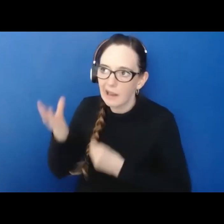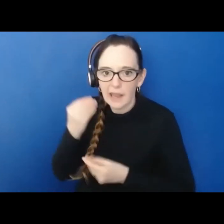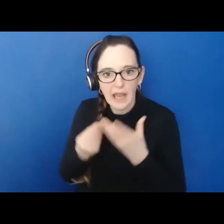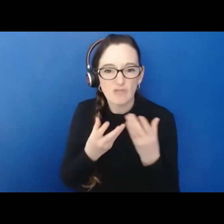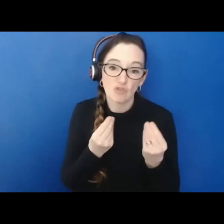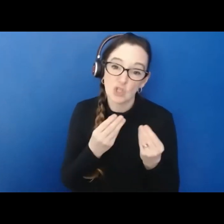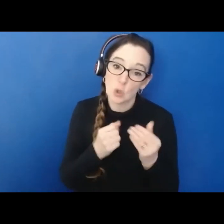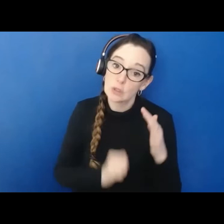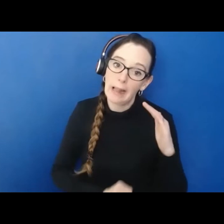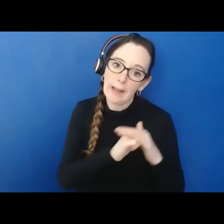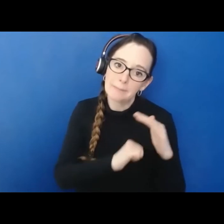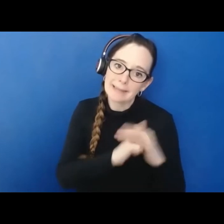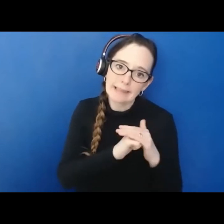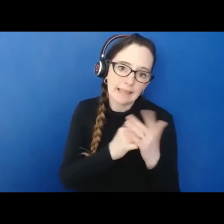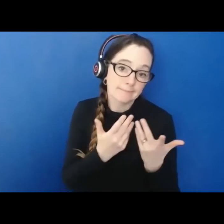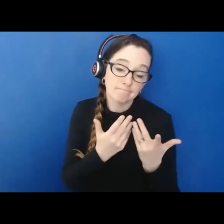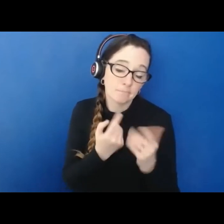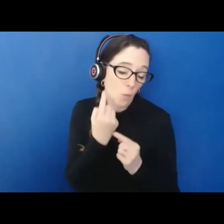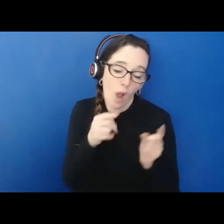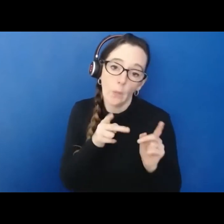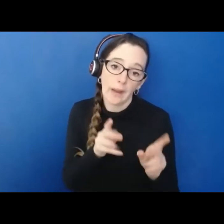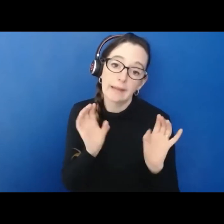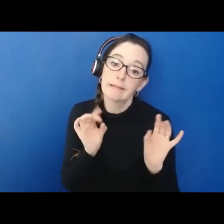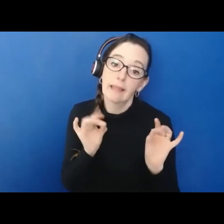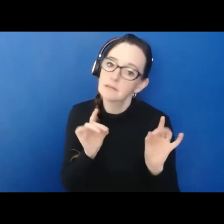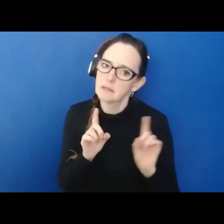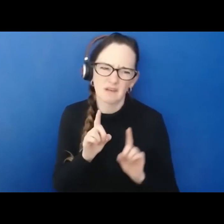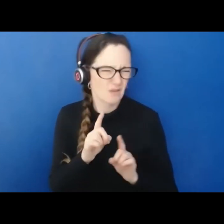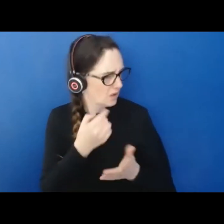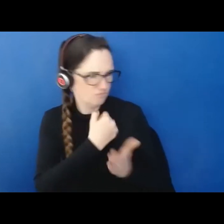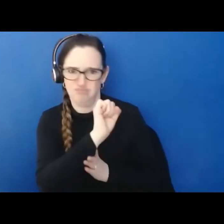should be taken at all cost. Well, Black Swan refuses this notion, and